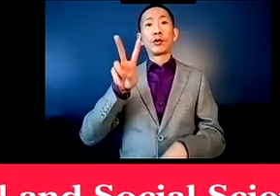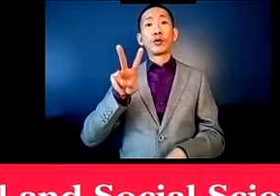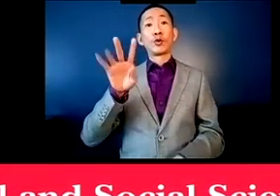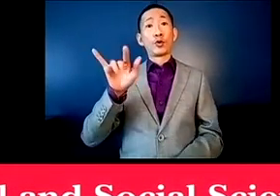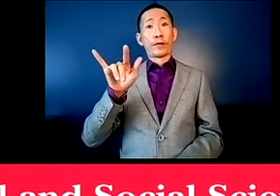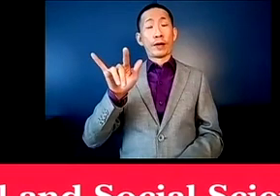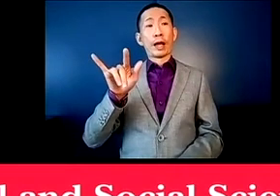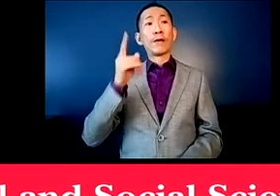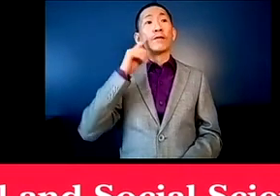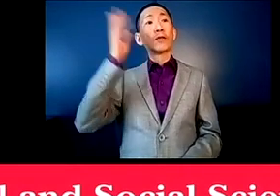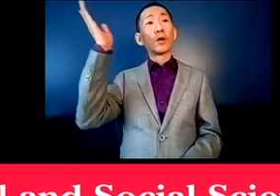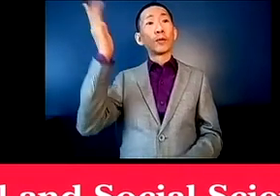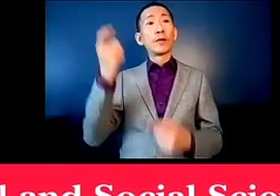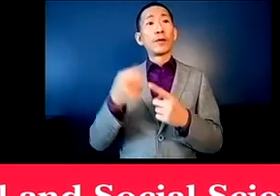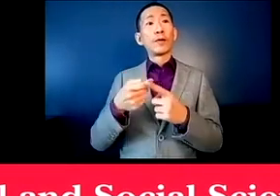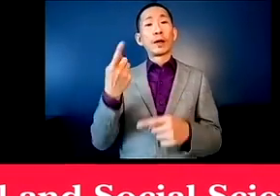25 TO